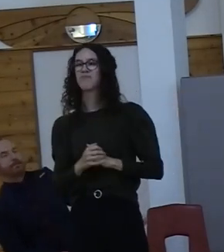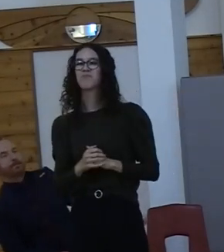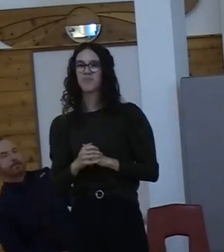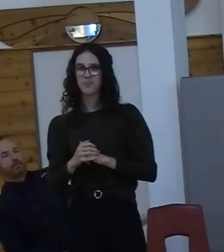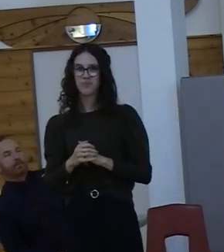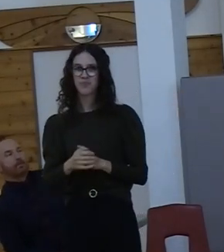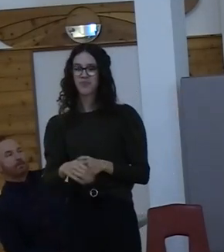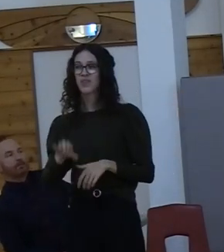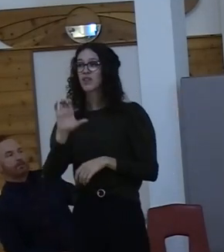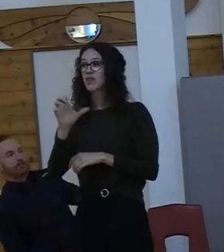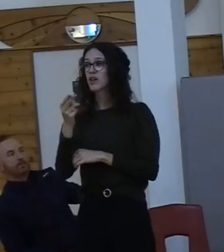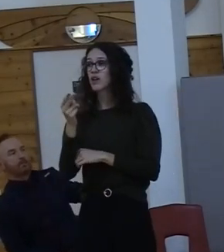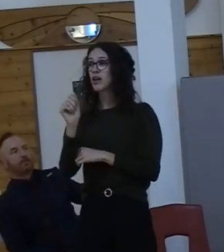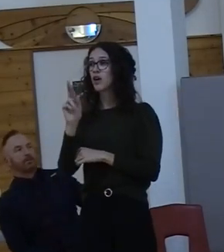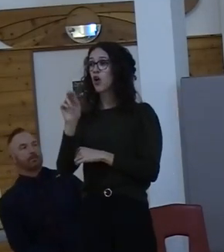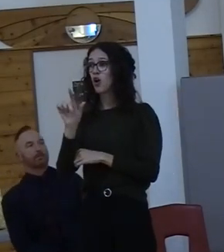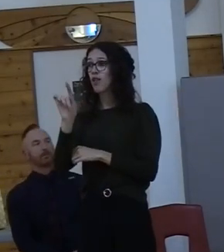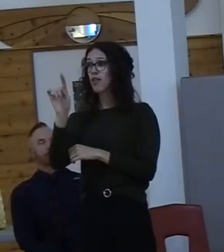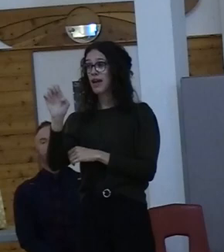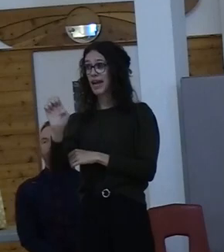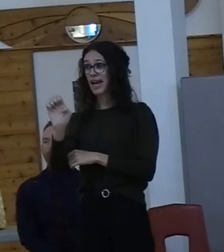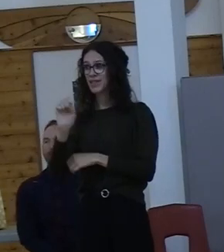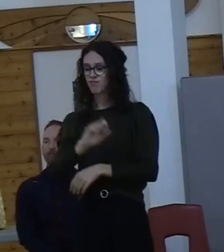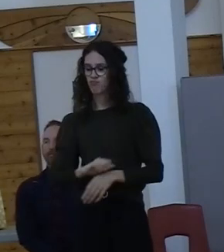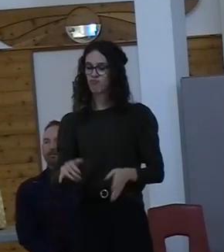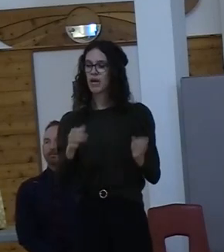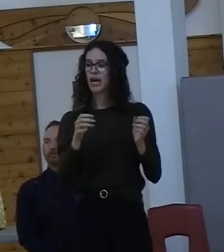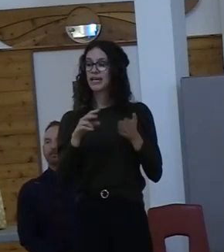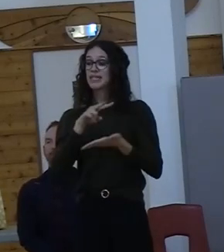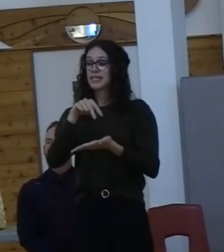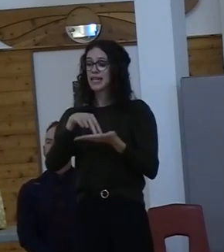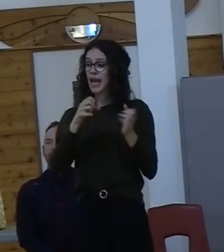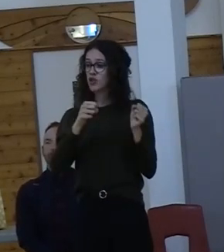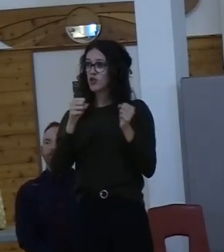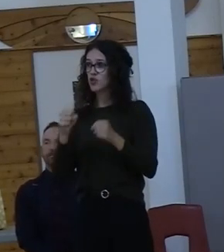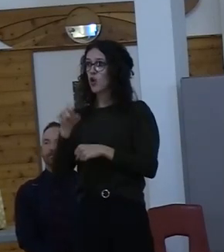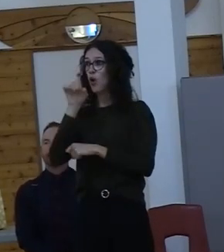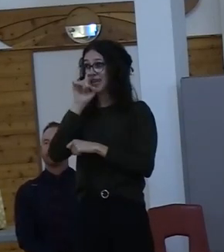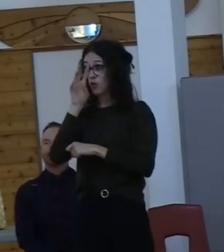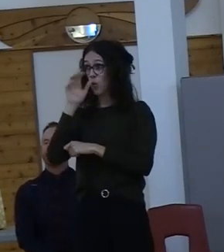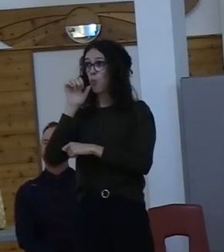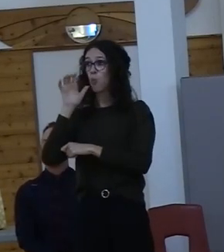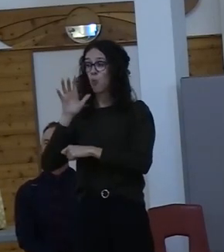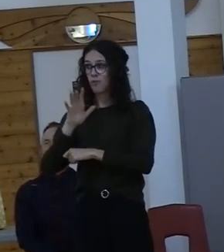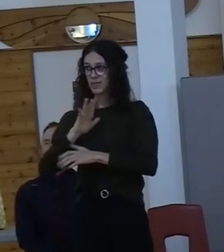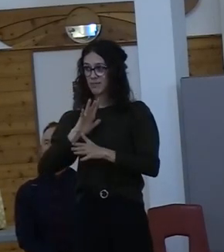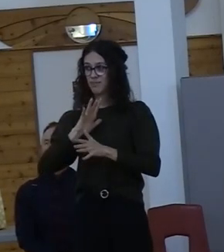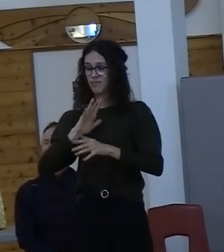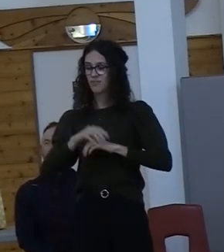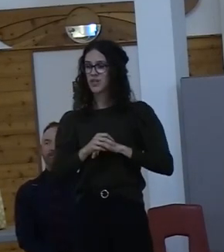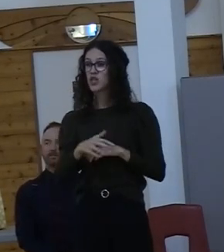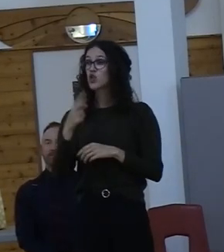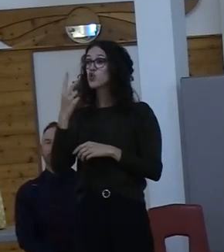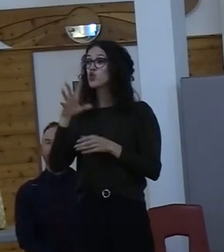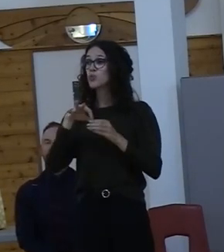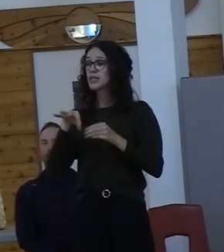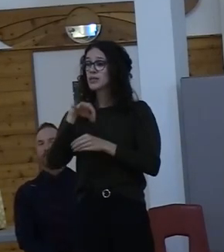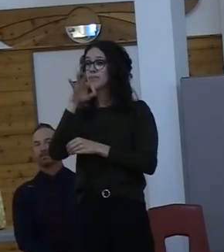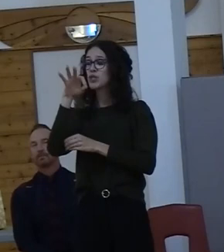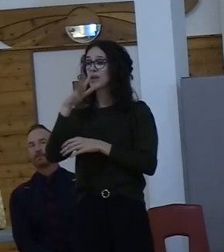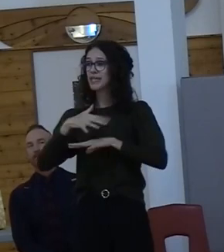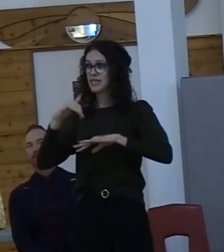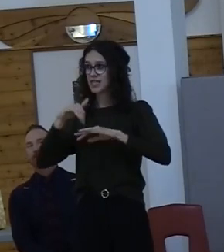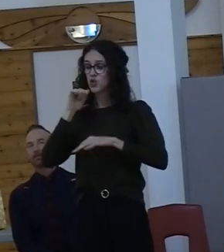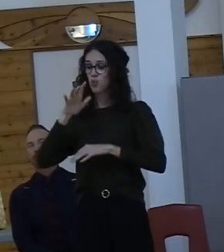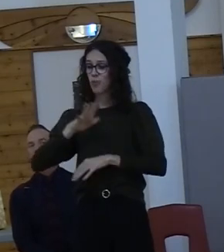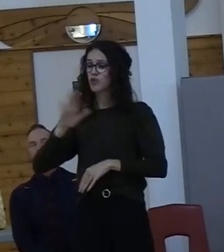So Charlotte Stan Strong Eaglewood is a 72 year old two-spirit Métis woman who grew up immersed in the infamous 60s scoop.